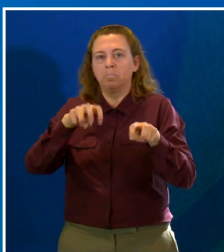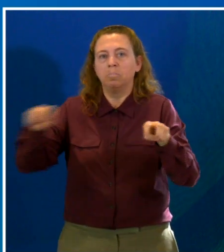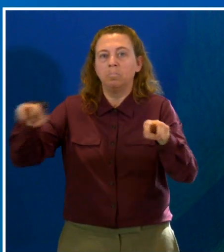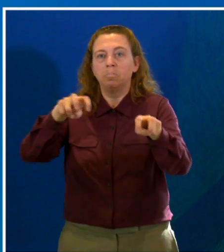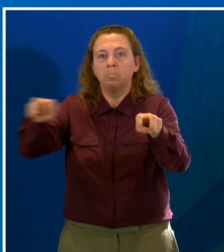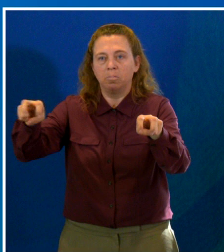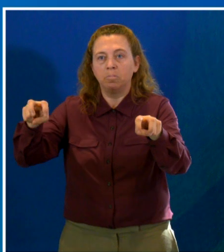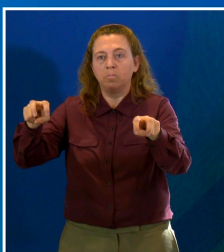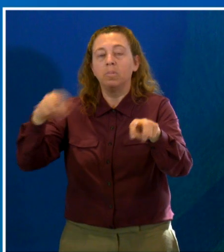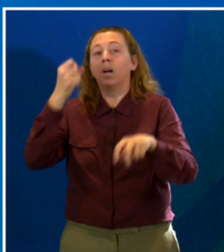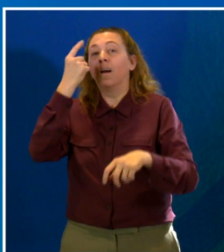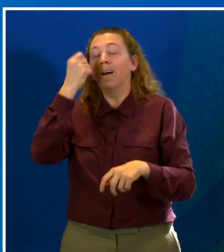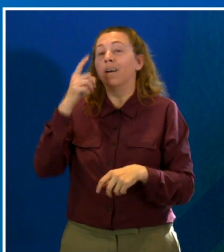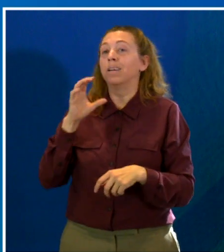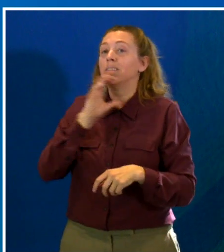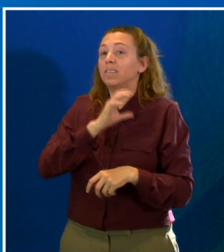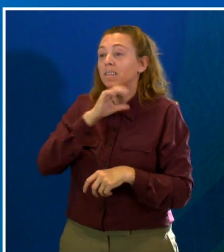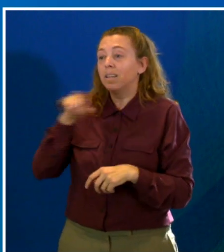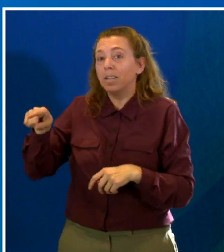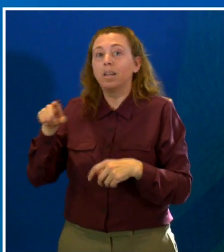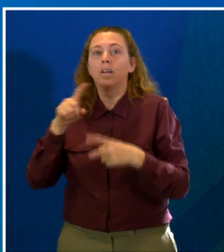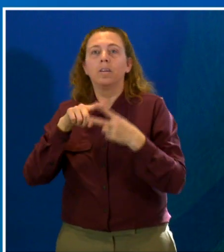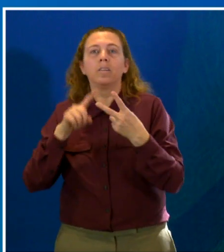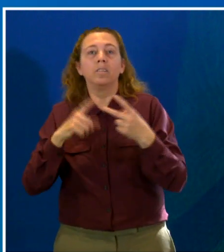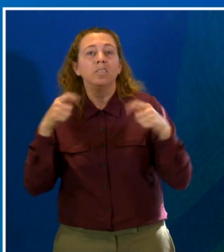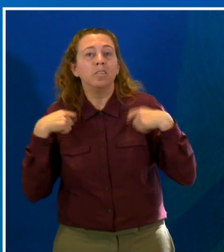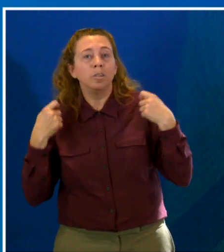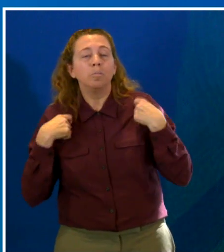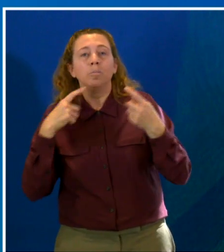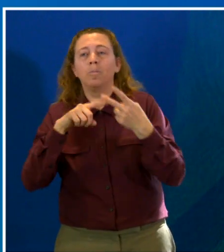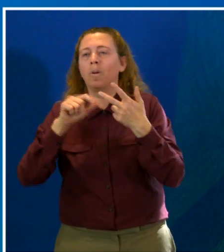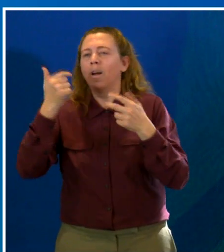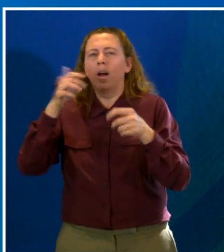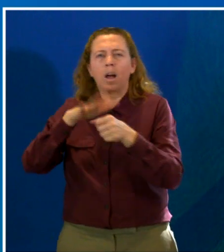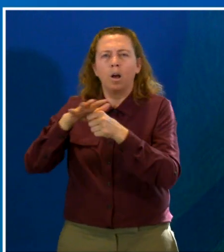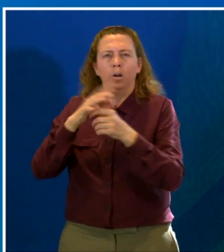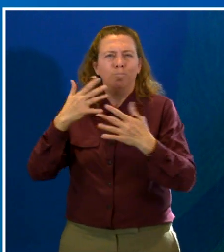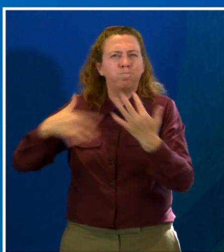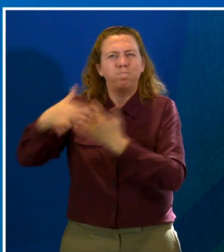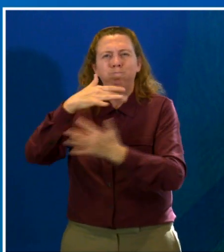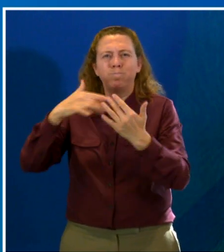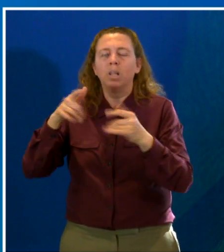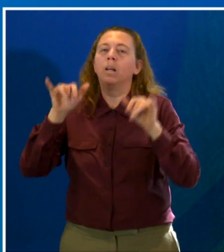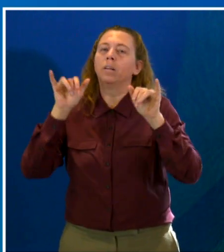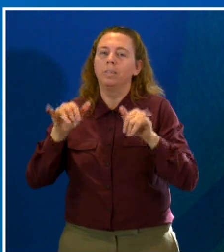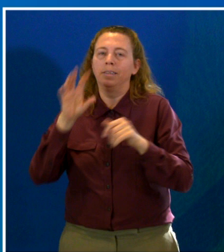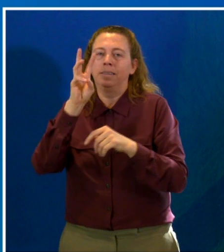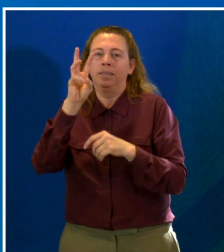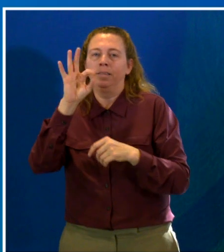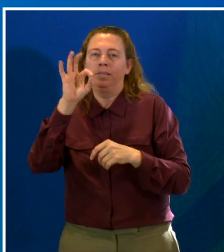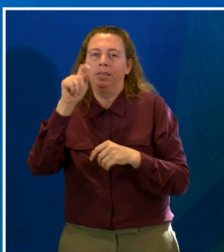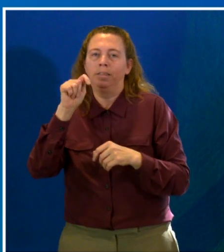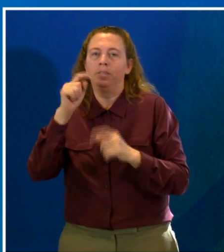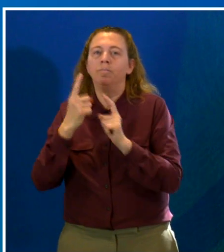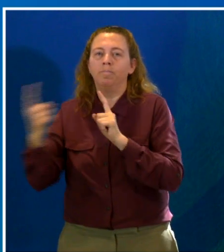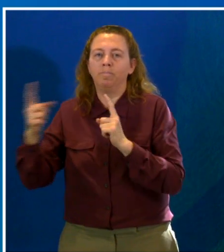activities will still require six feet of distance, including meal time and use of common areas.